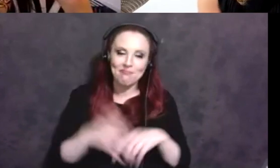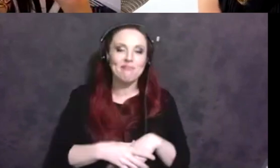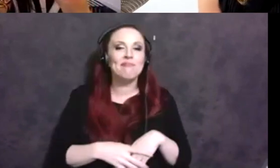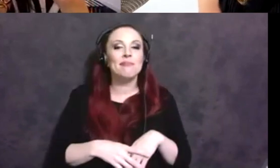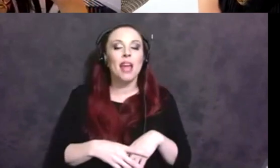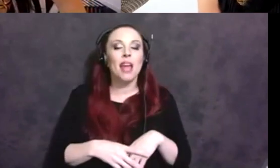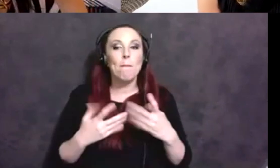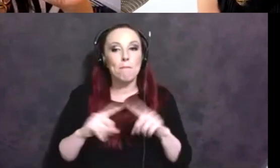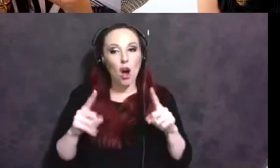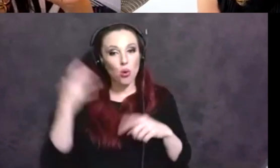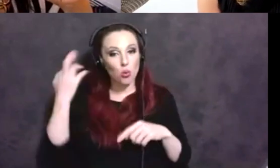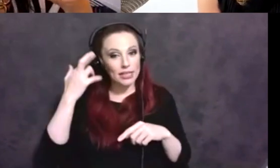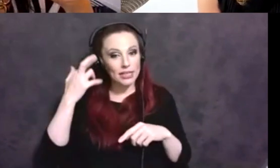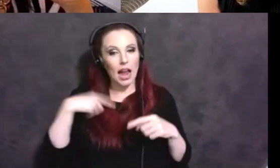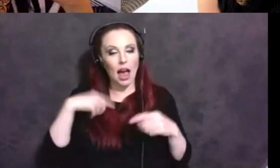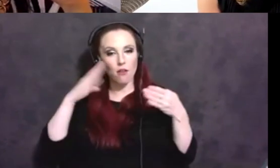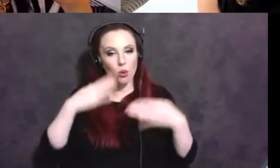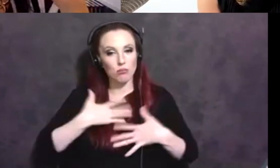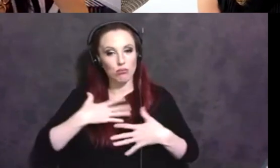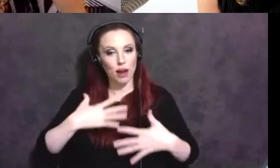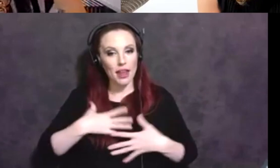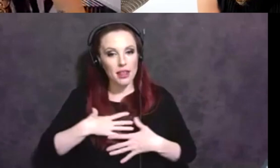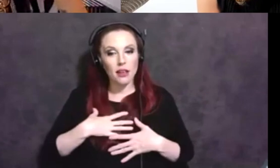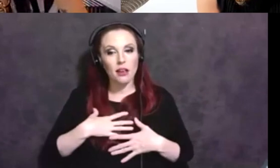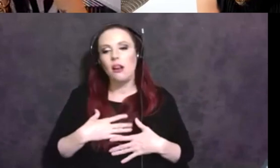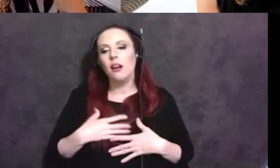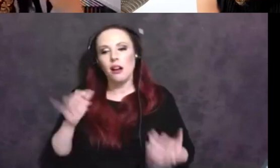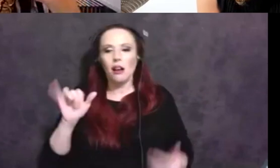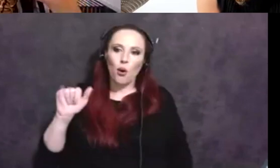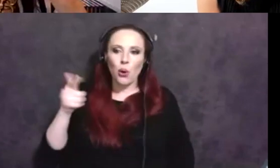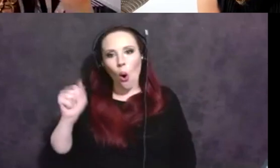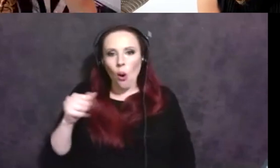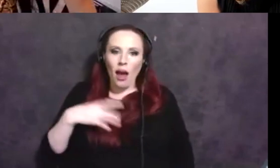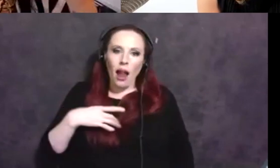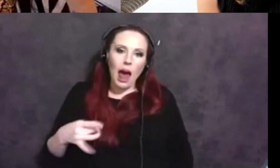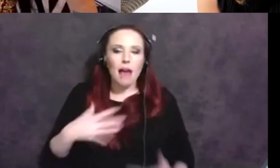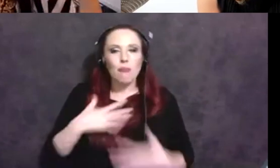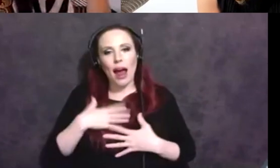about this across social media and more, is I focus on breathing properly. And I know